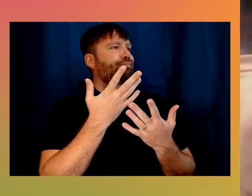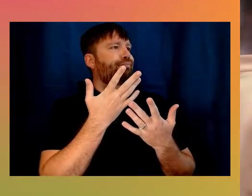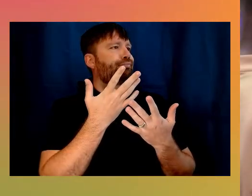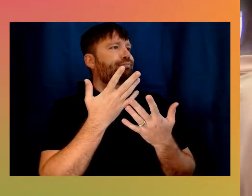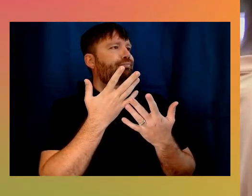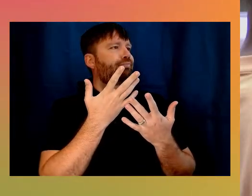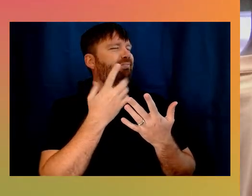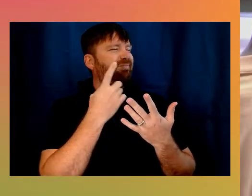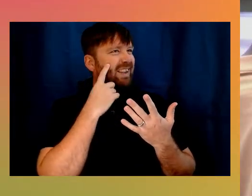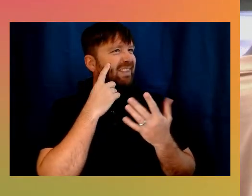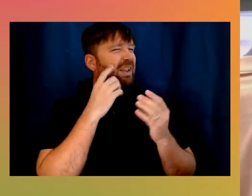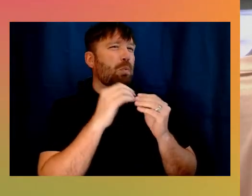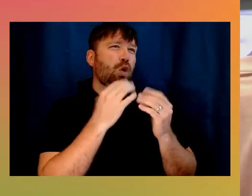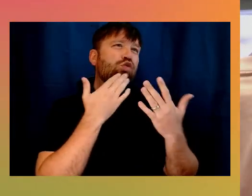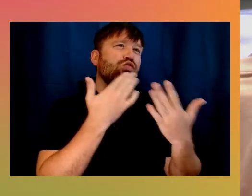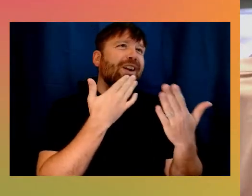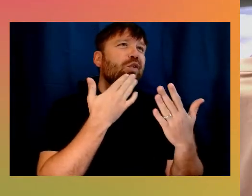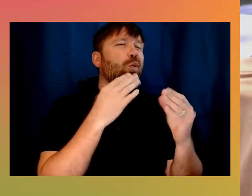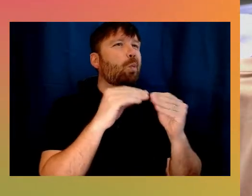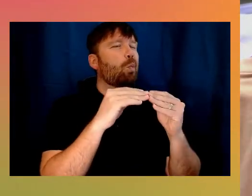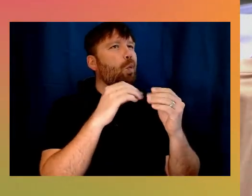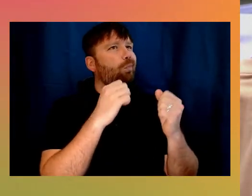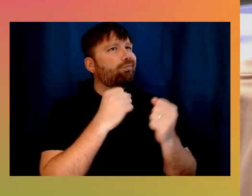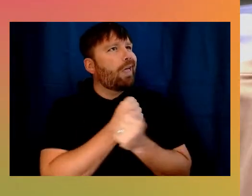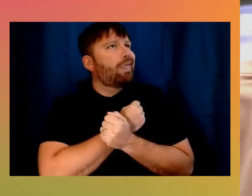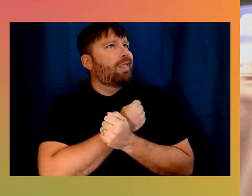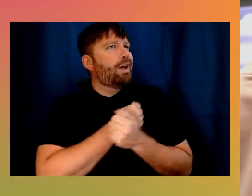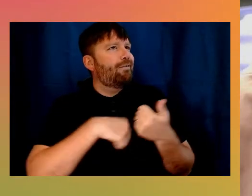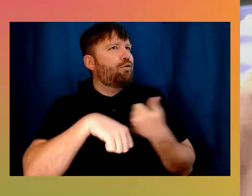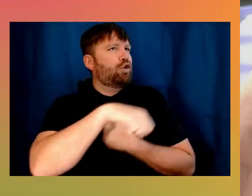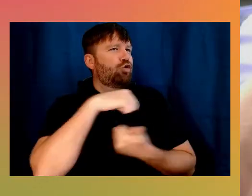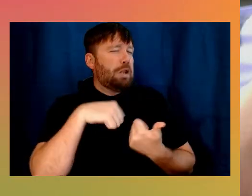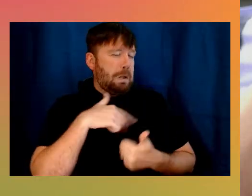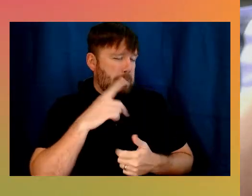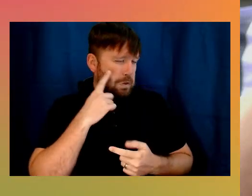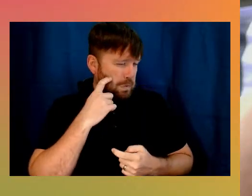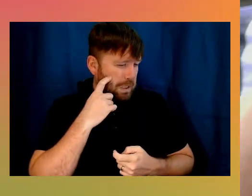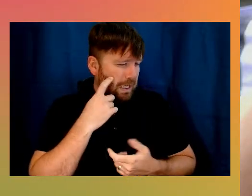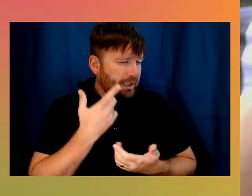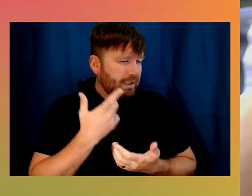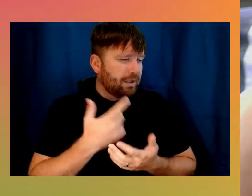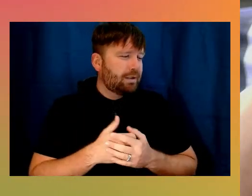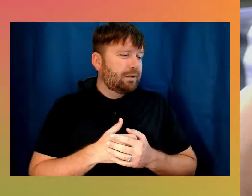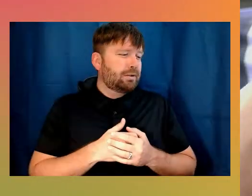LEAVE WITH THE WORLD IS TO JUST, I THINK MORE GRATITUDE